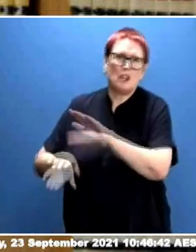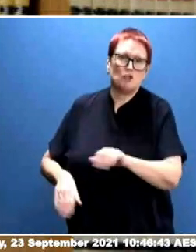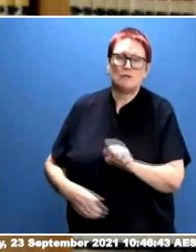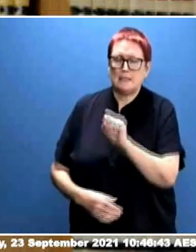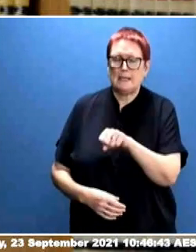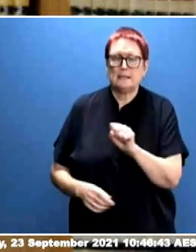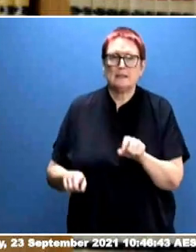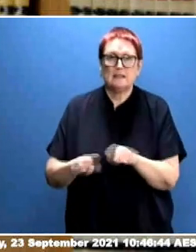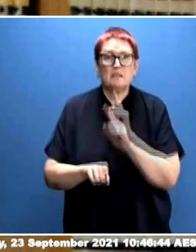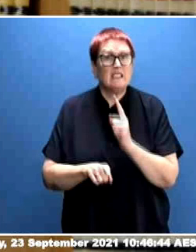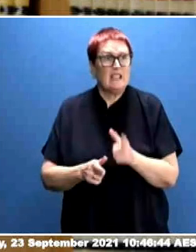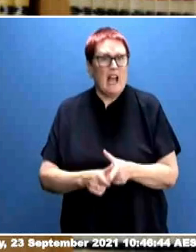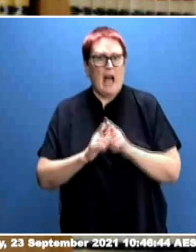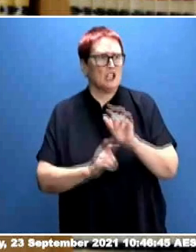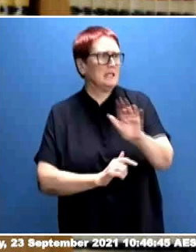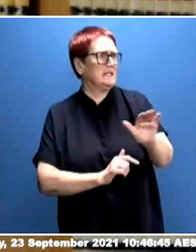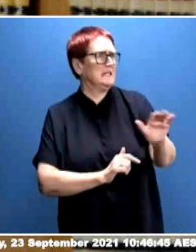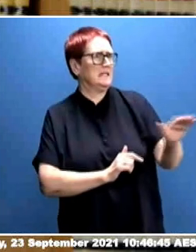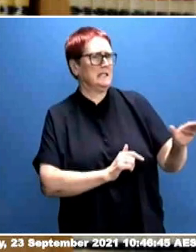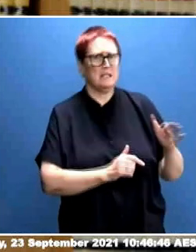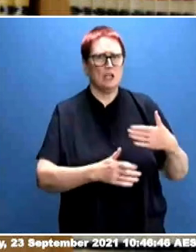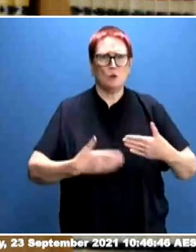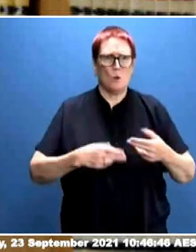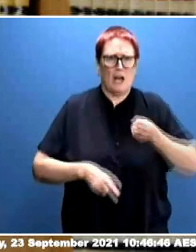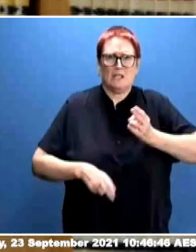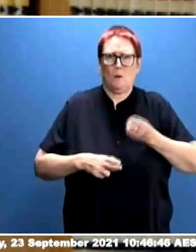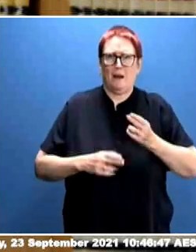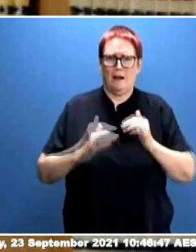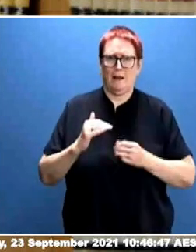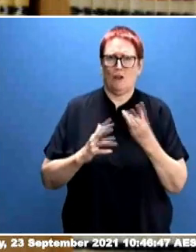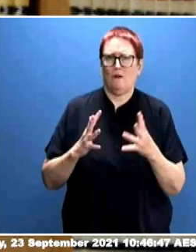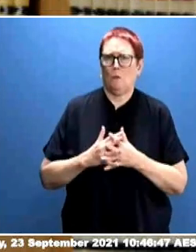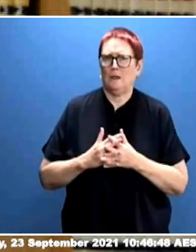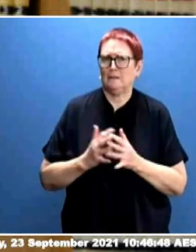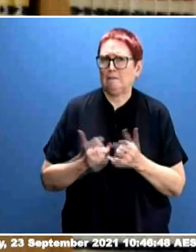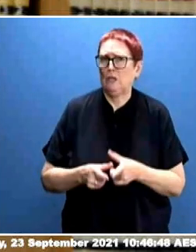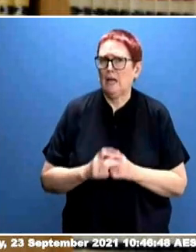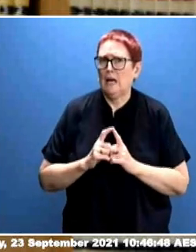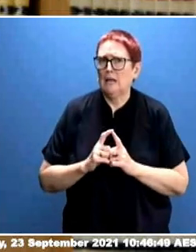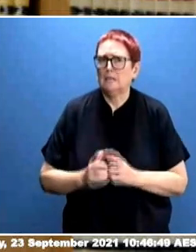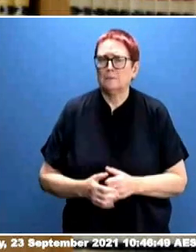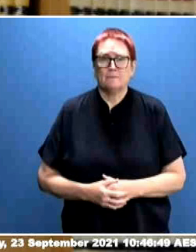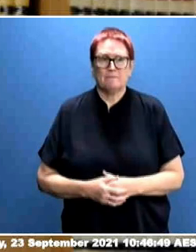And as I've said, that's quite difficult to be able to have that kind of responsiveness, given the timeframe.